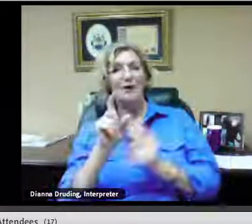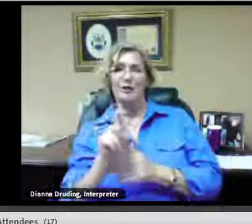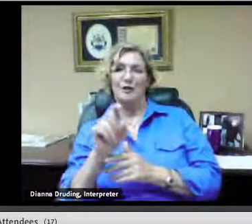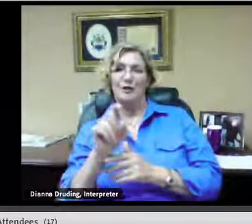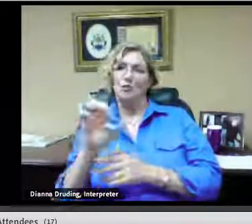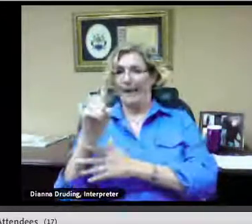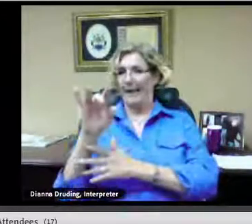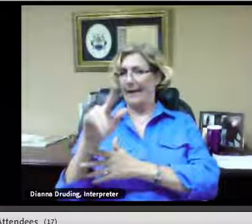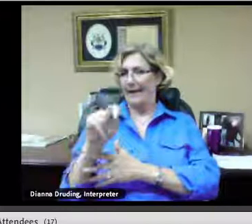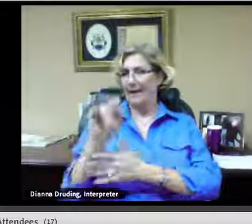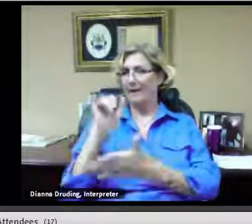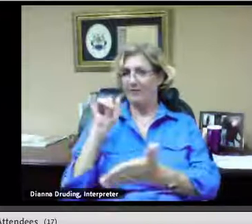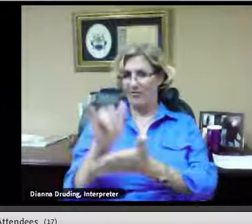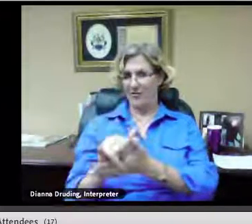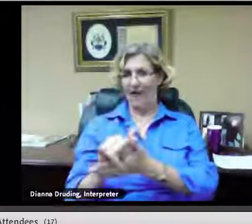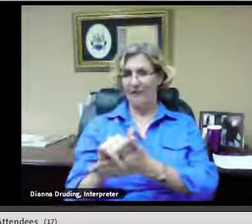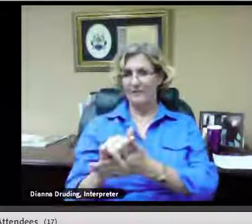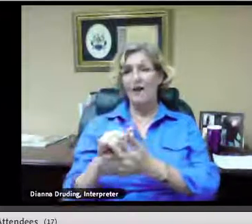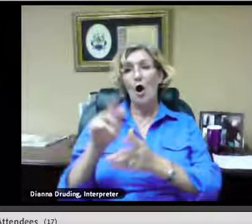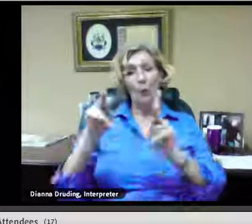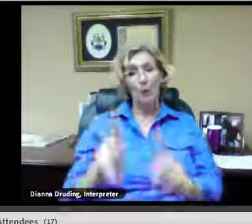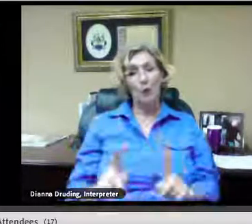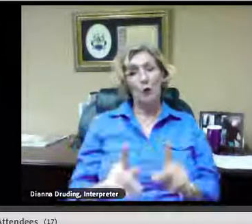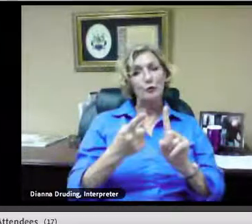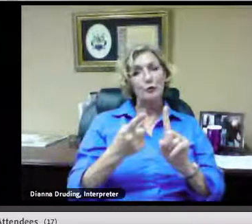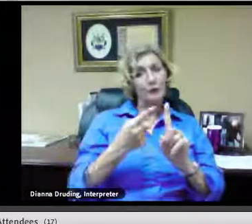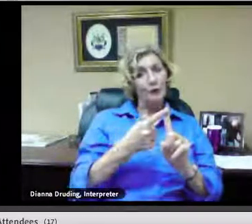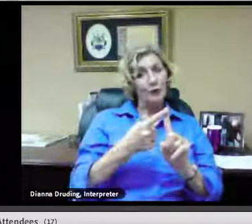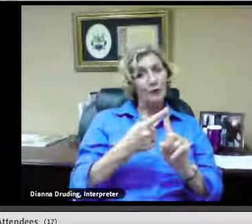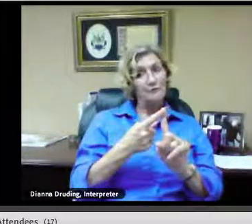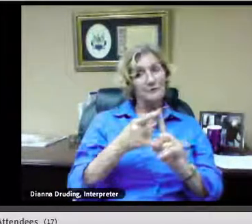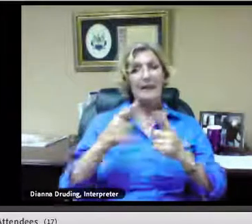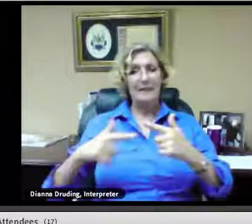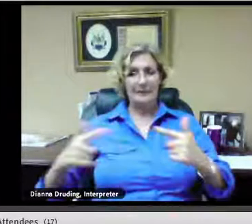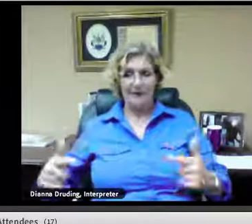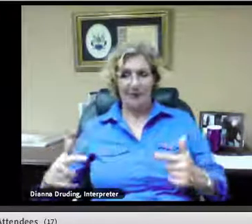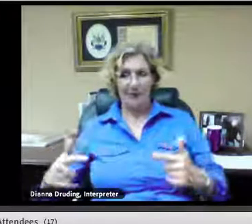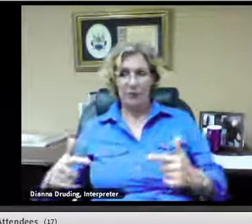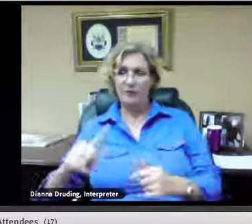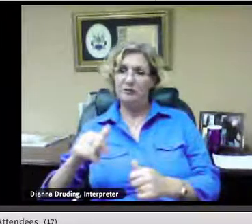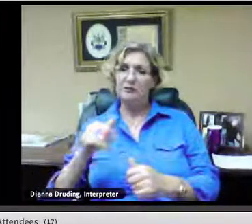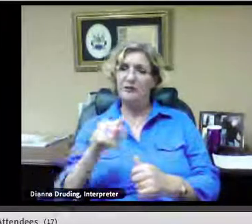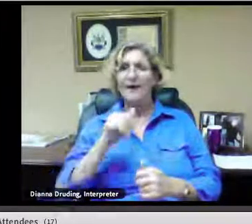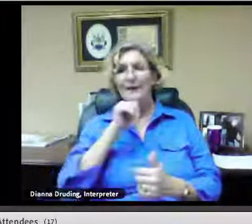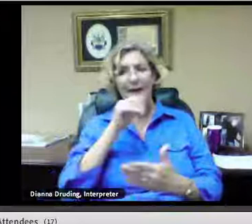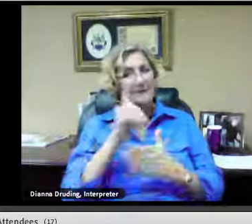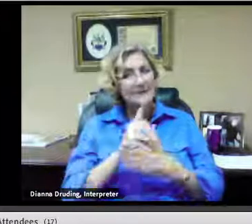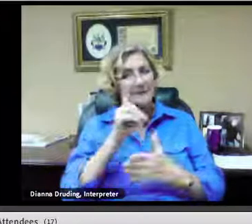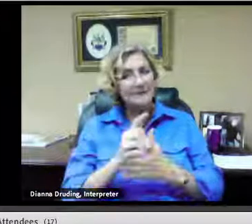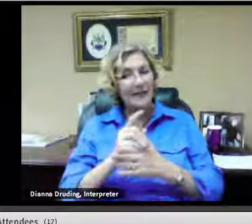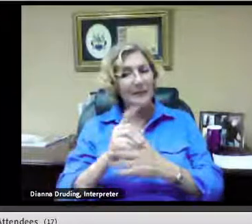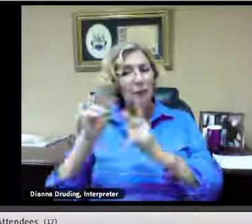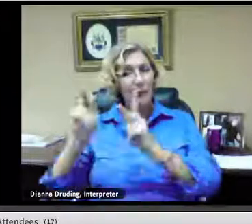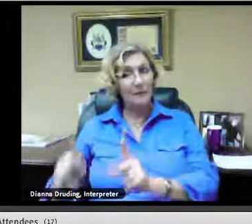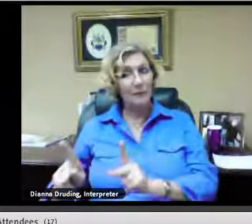not their disabled patrons. Do you see the nuance? In a second, you'll see that again a little bit more.